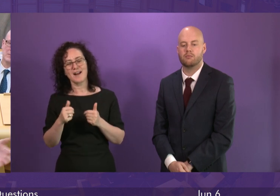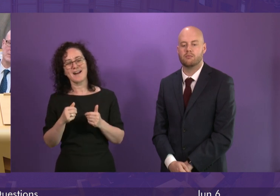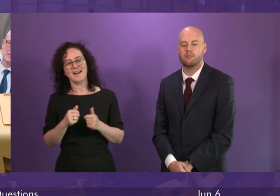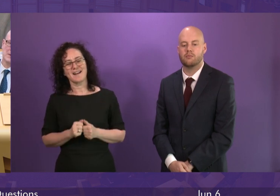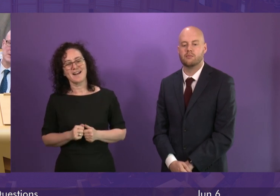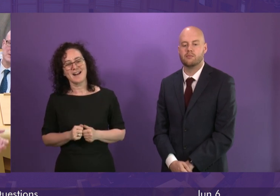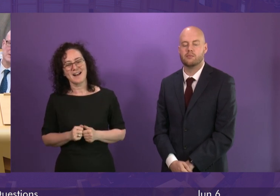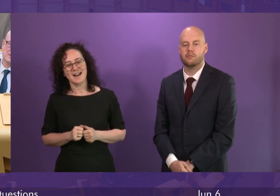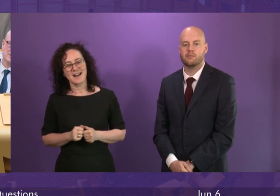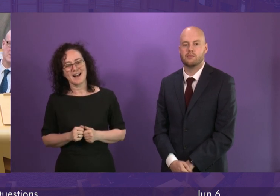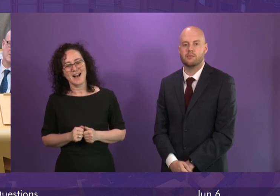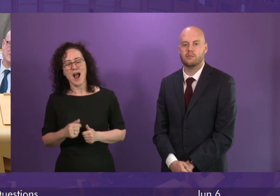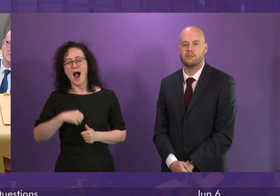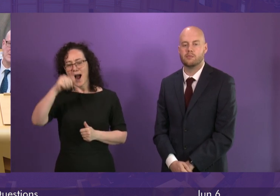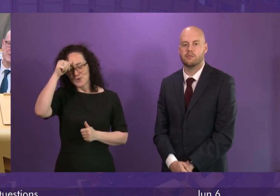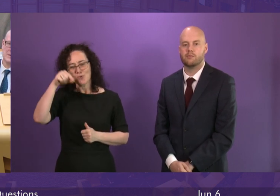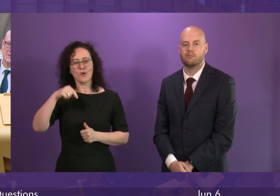rancour and division at First Minister’s question time, but I am sure that I can close